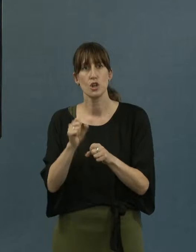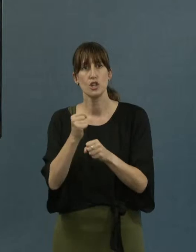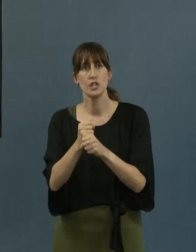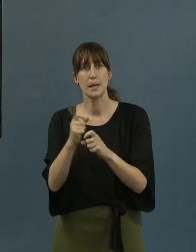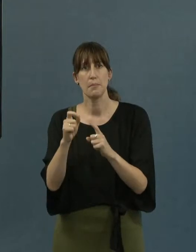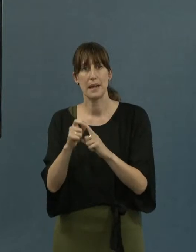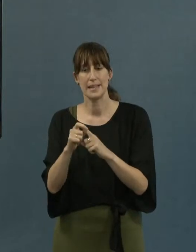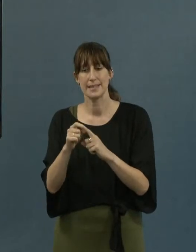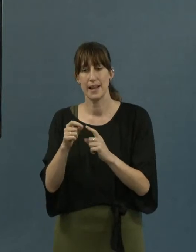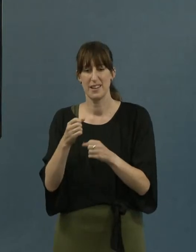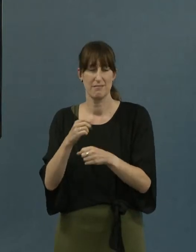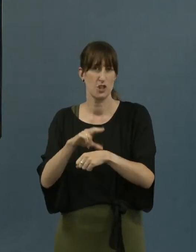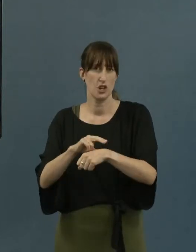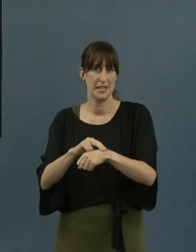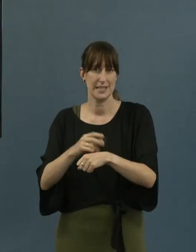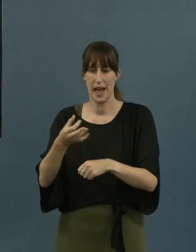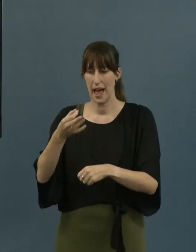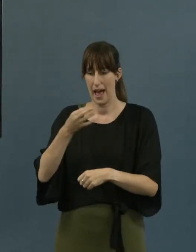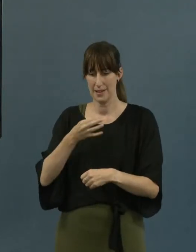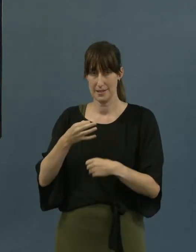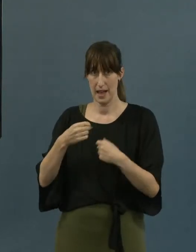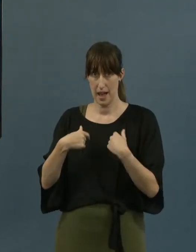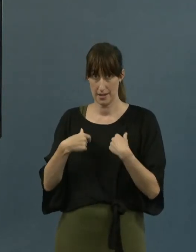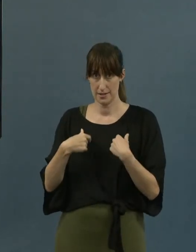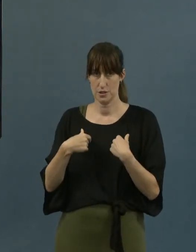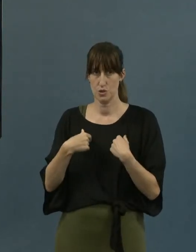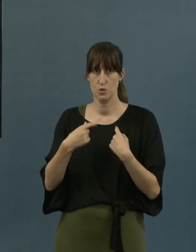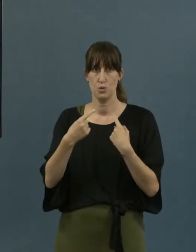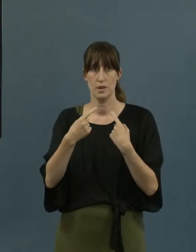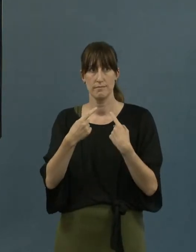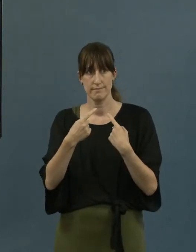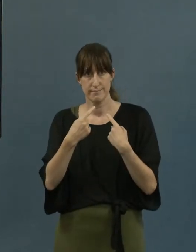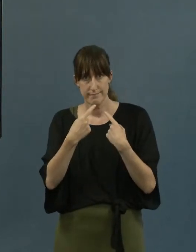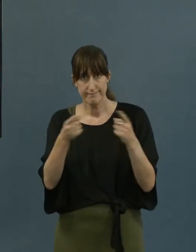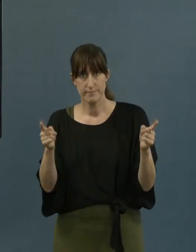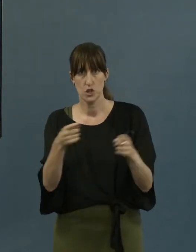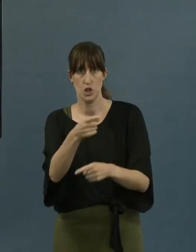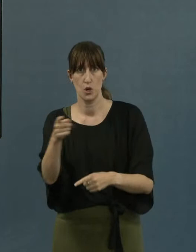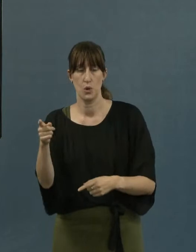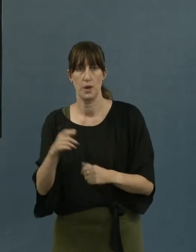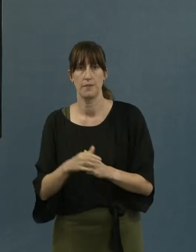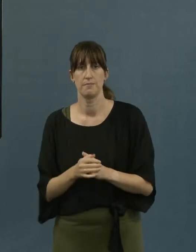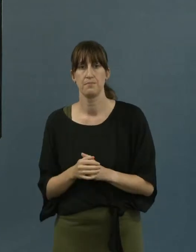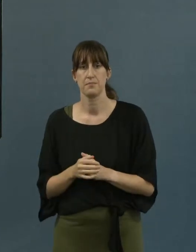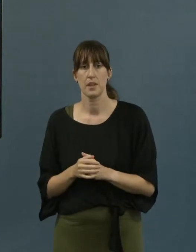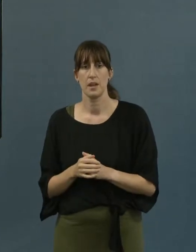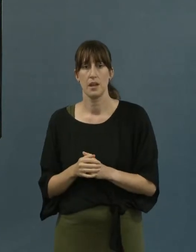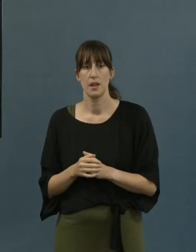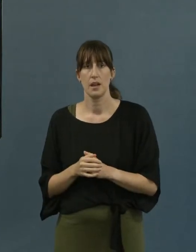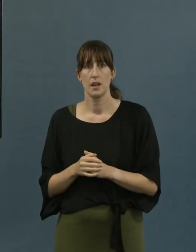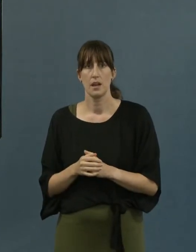have from primary-care practitioners is to ask people to only ask for medical